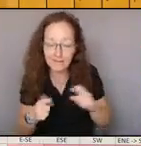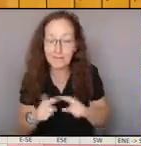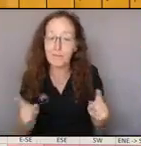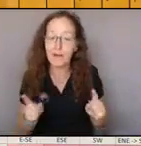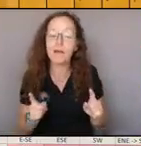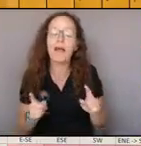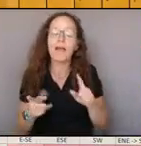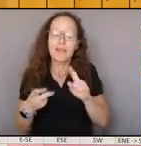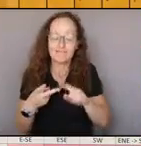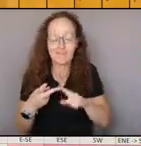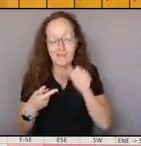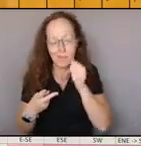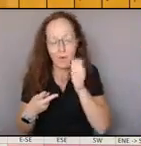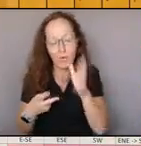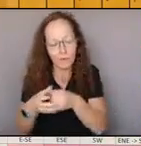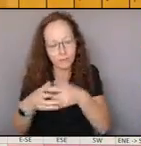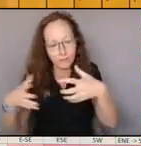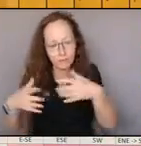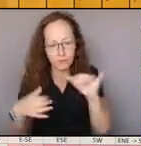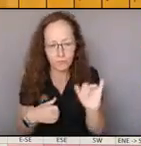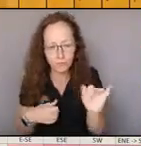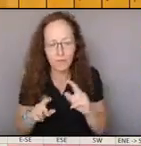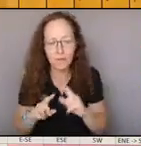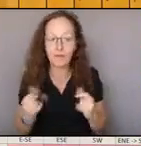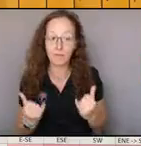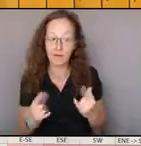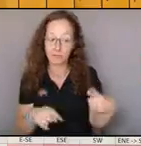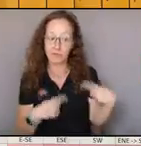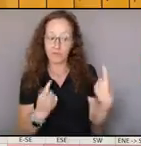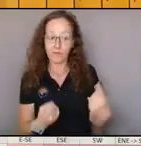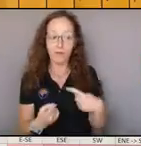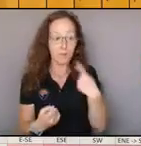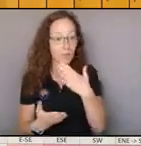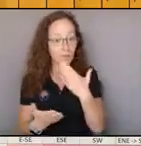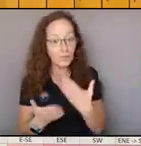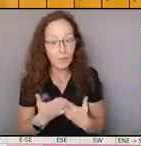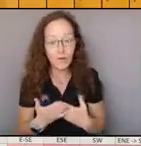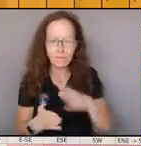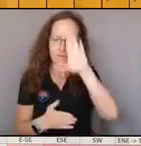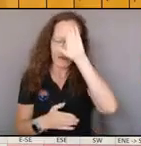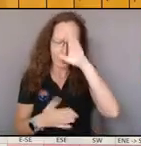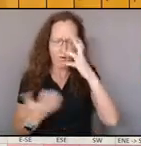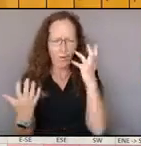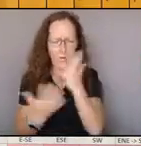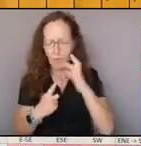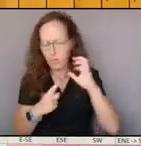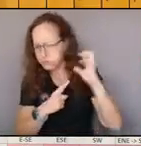FOR US. FIREFIGHTERS DO AN INCREDIBLE JOB. WE ARE PICKING UP SPOT FIRES ACROSS THE 518 ROAD.